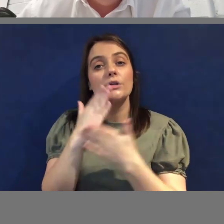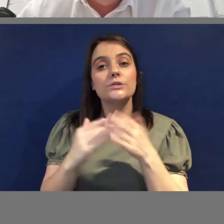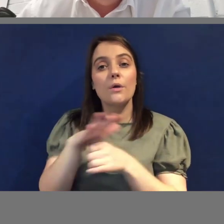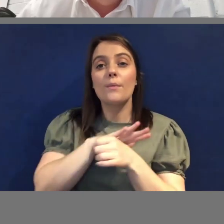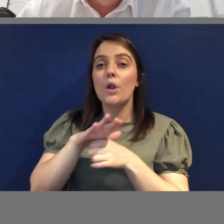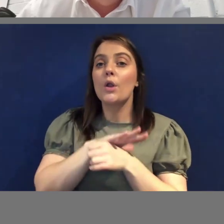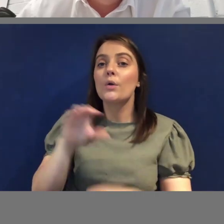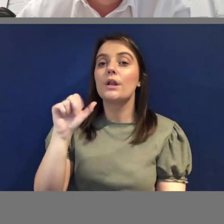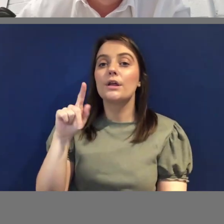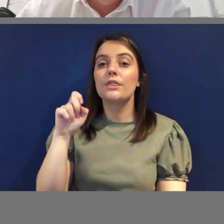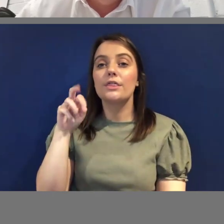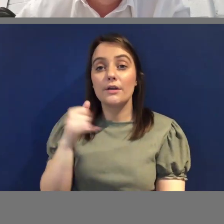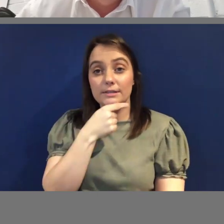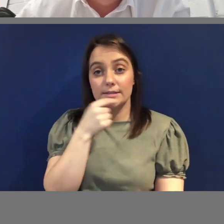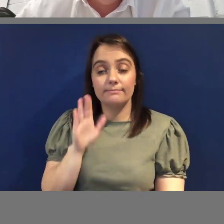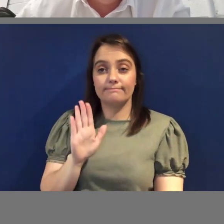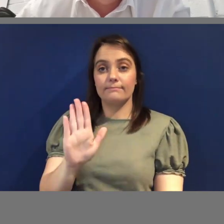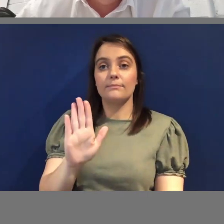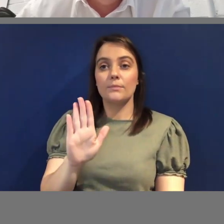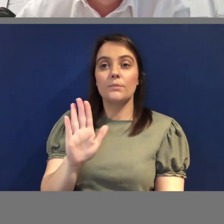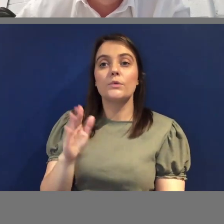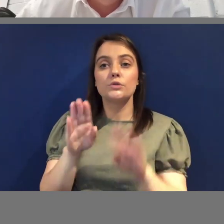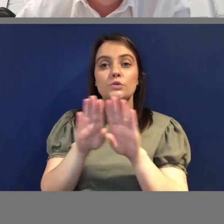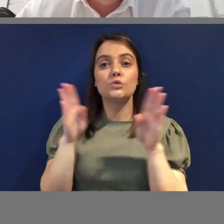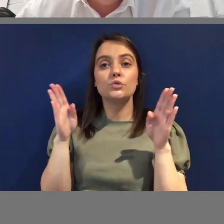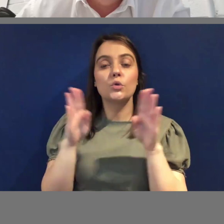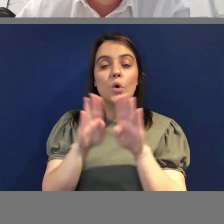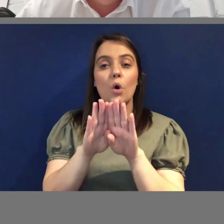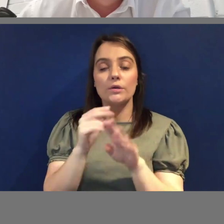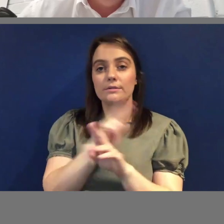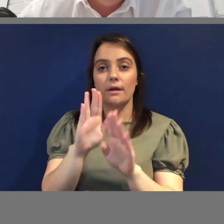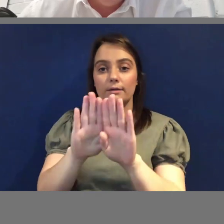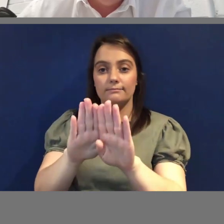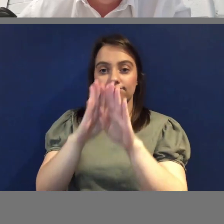require that the doors are possibly recessed so that they don't open out directly onto a